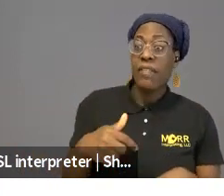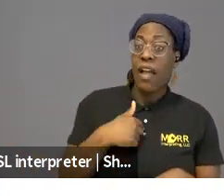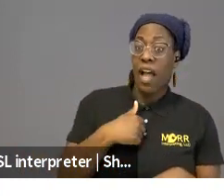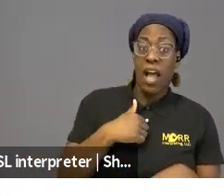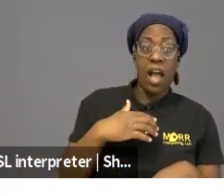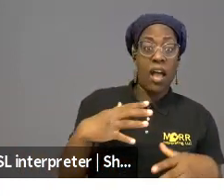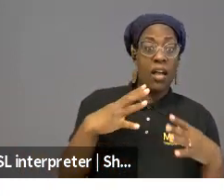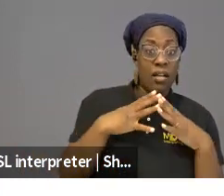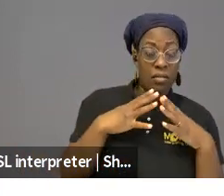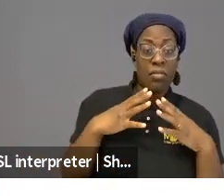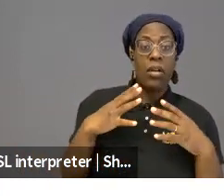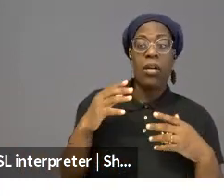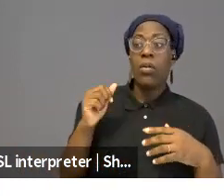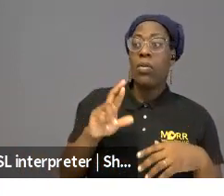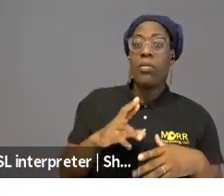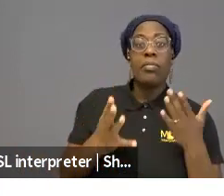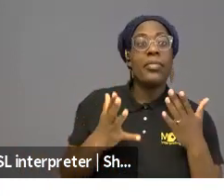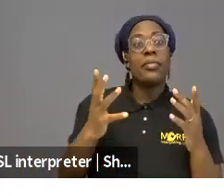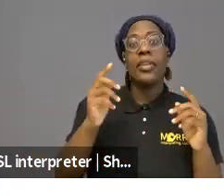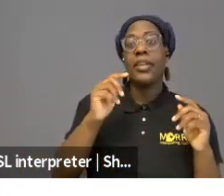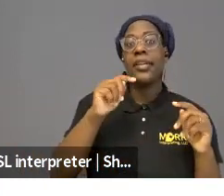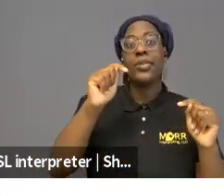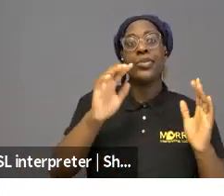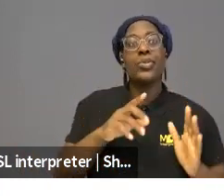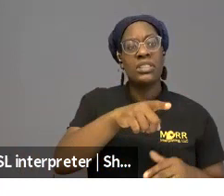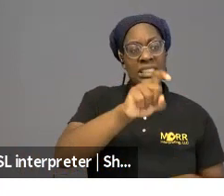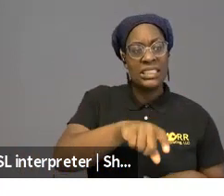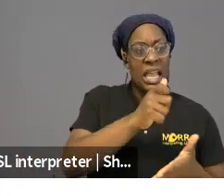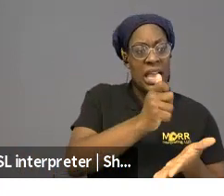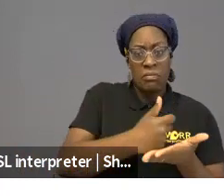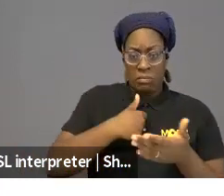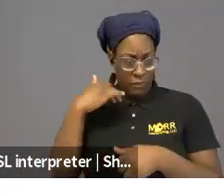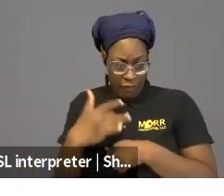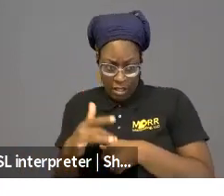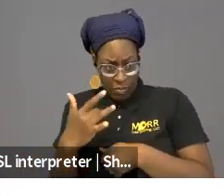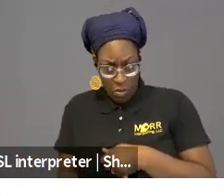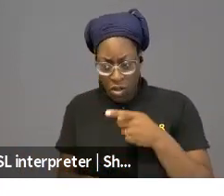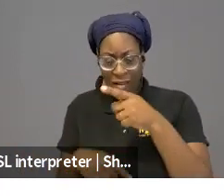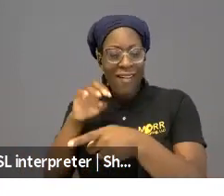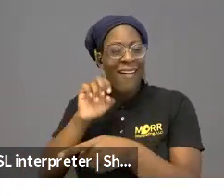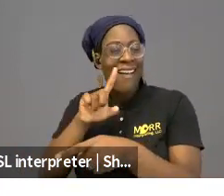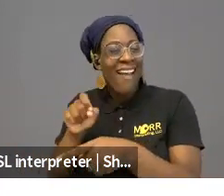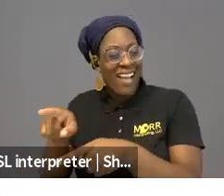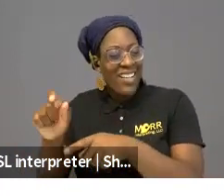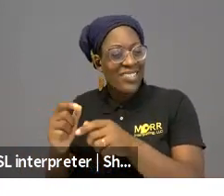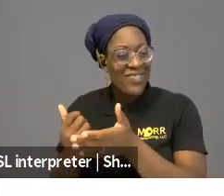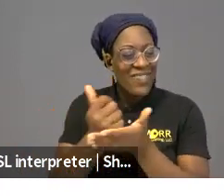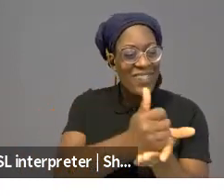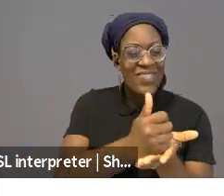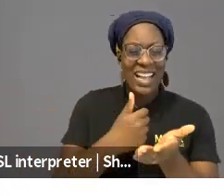to a help a tutor reset a password. So our conversations have also helped me anticipate